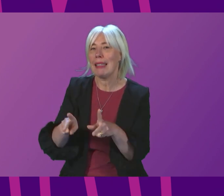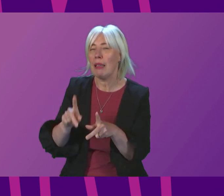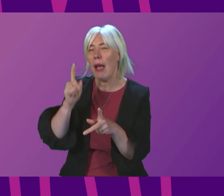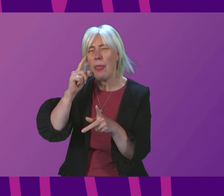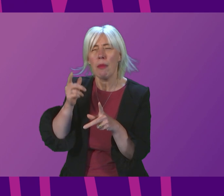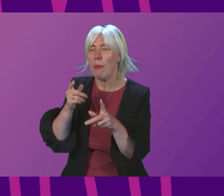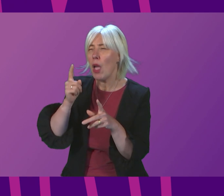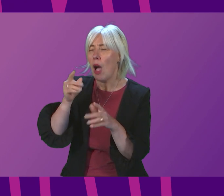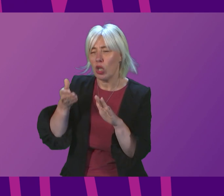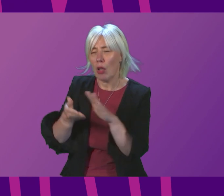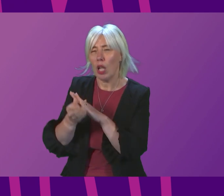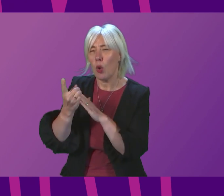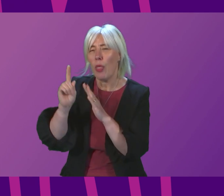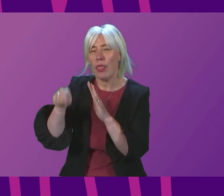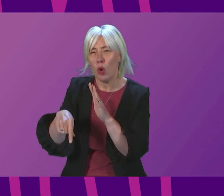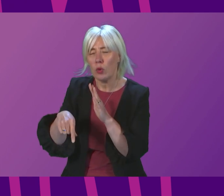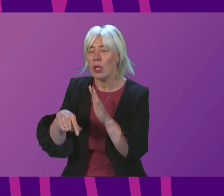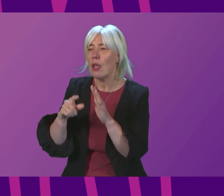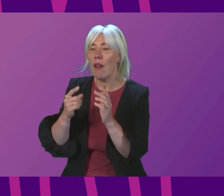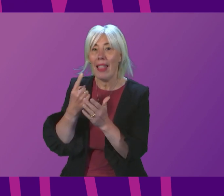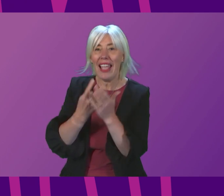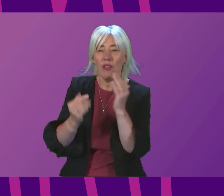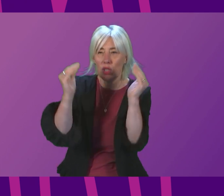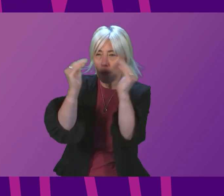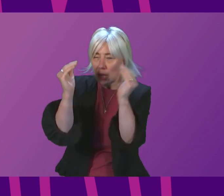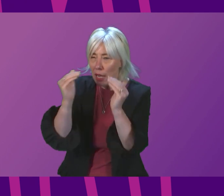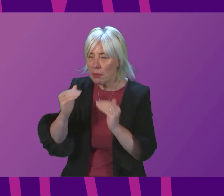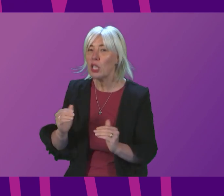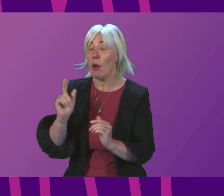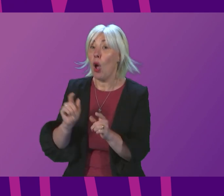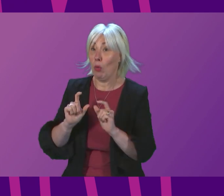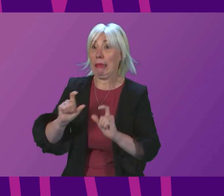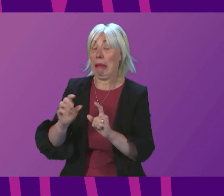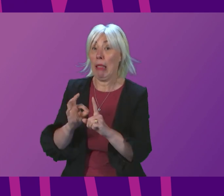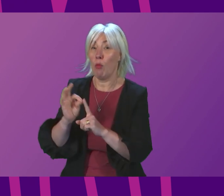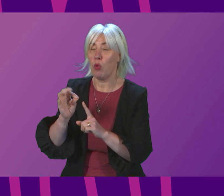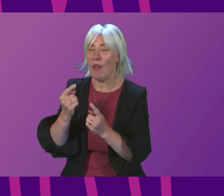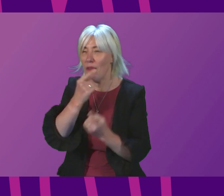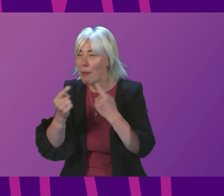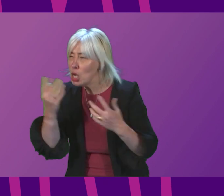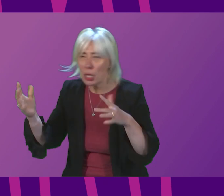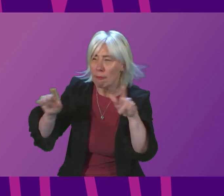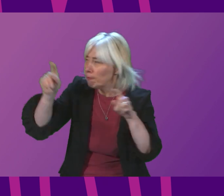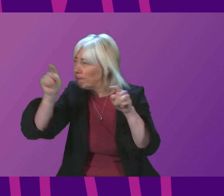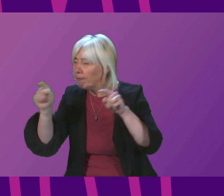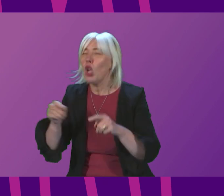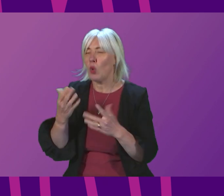just under 1,000 individual matching applications, I think. Obviously, we are still improving data flows, so there will be some uncertainty around those